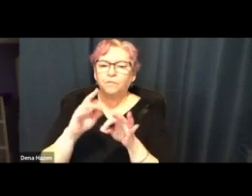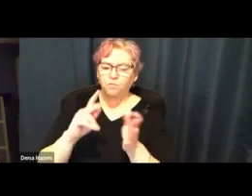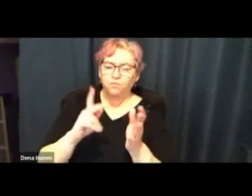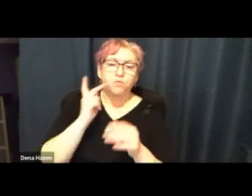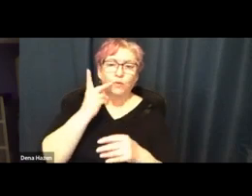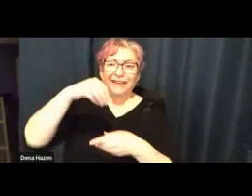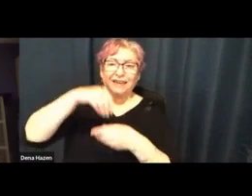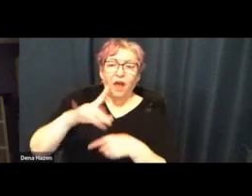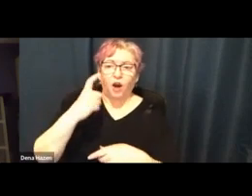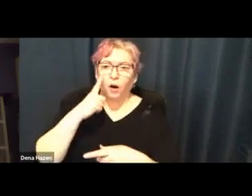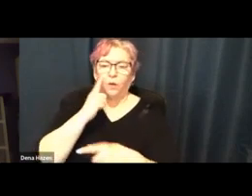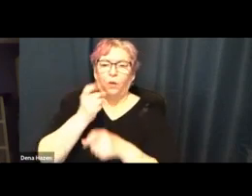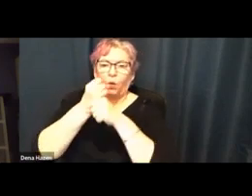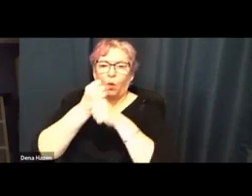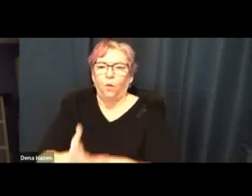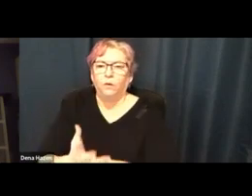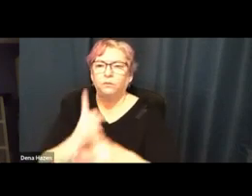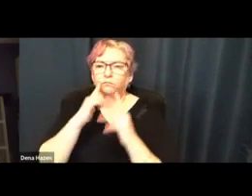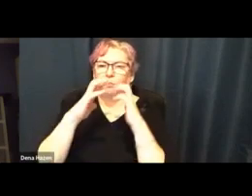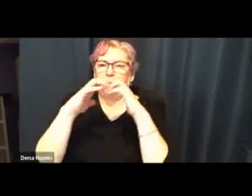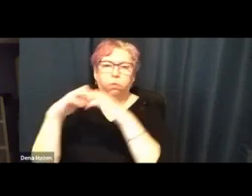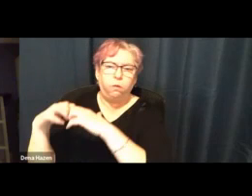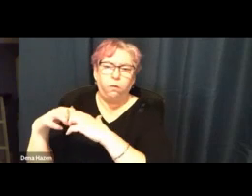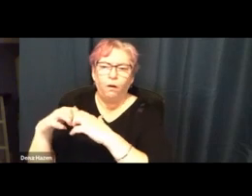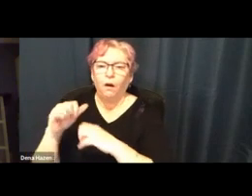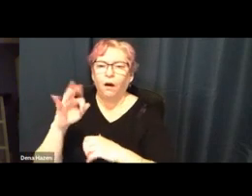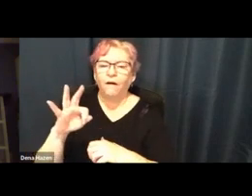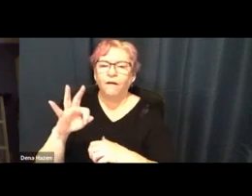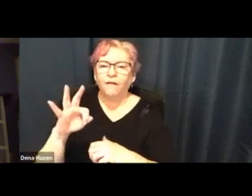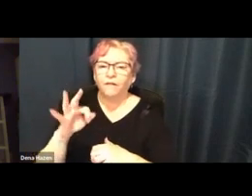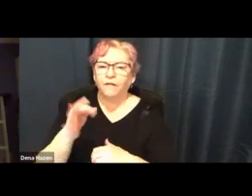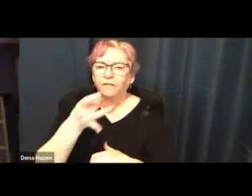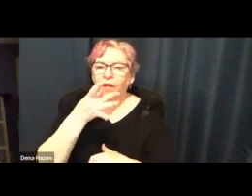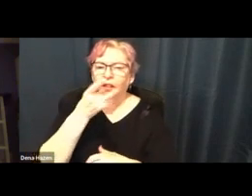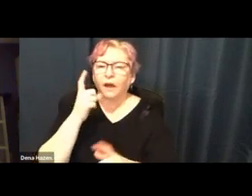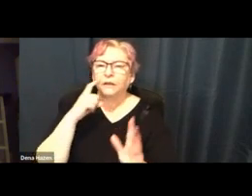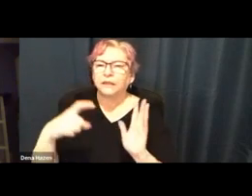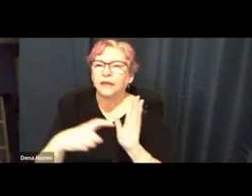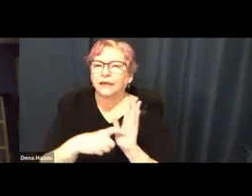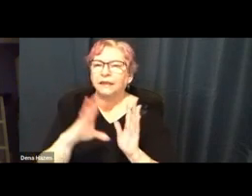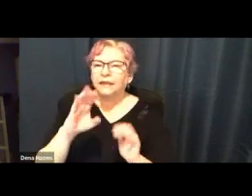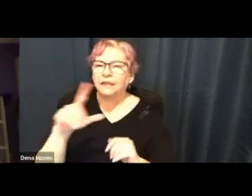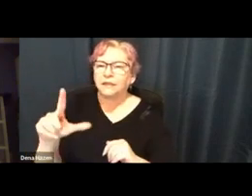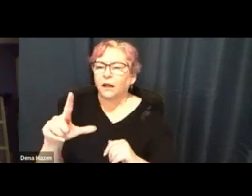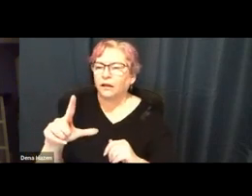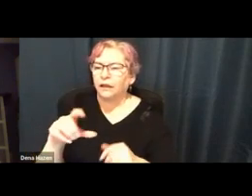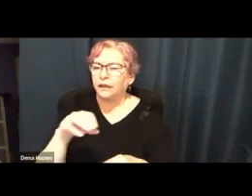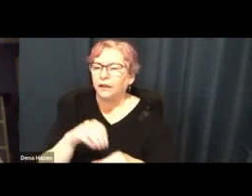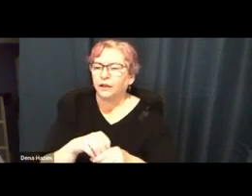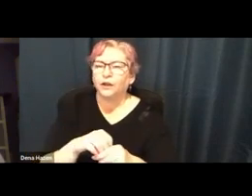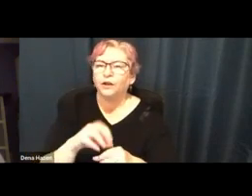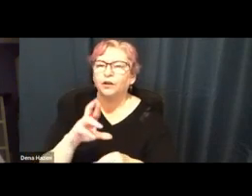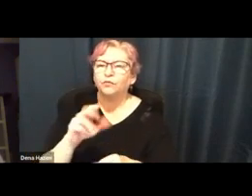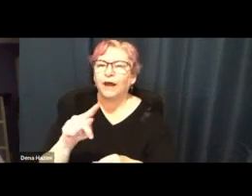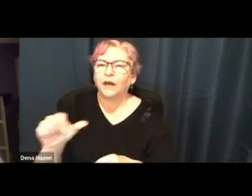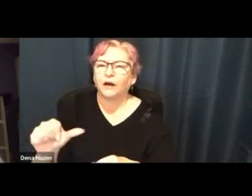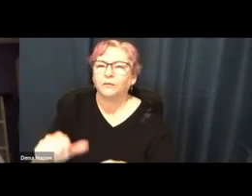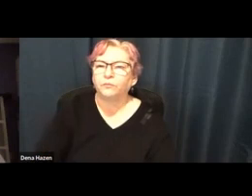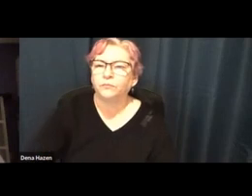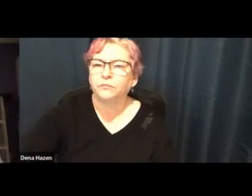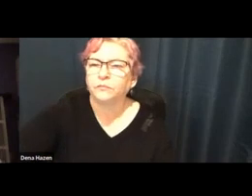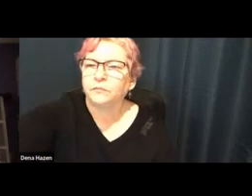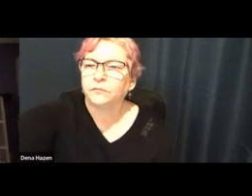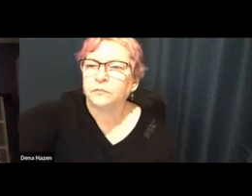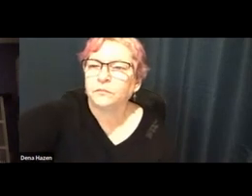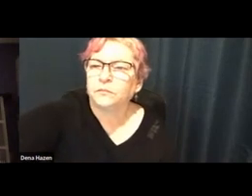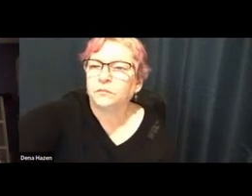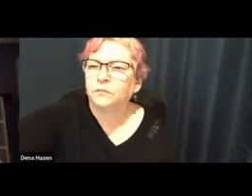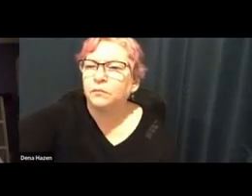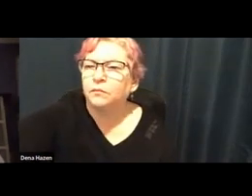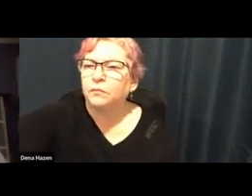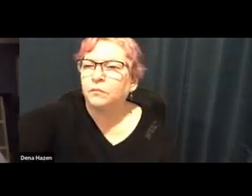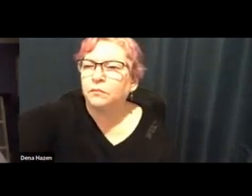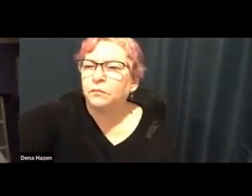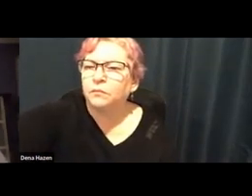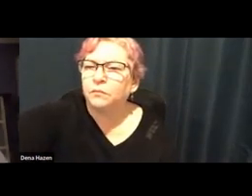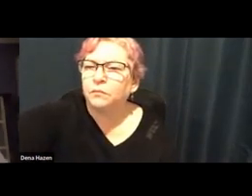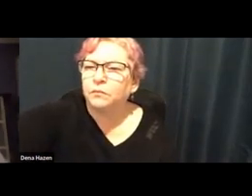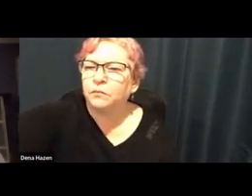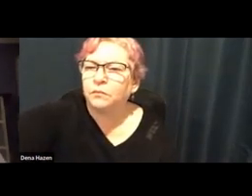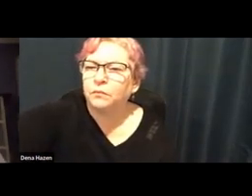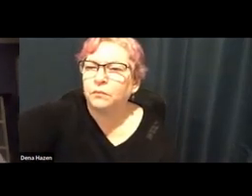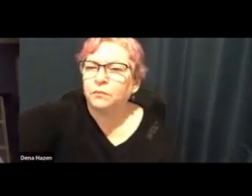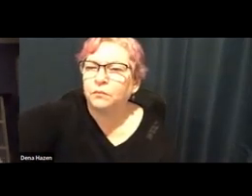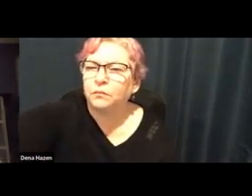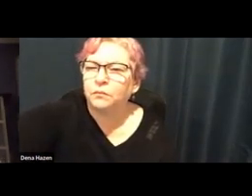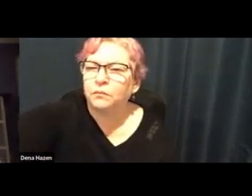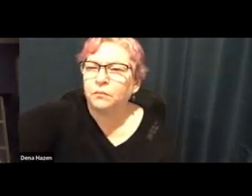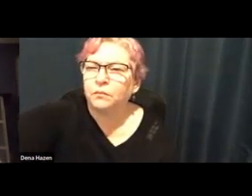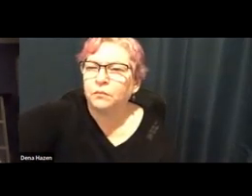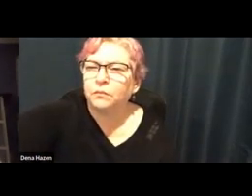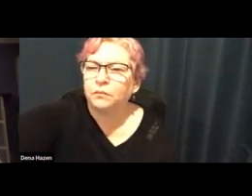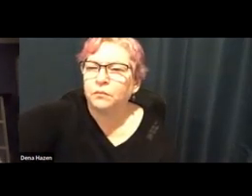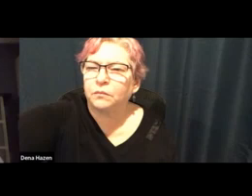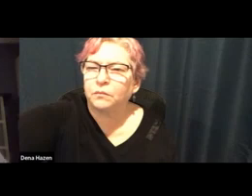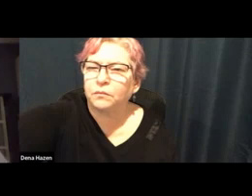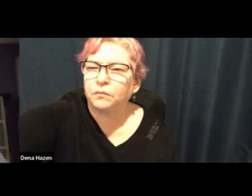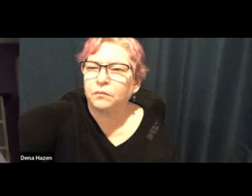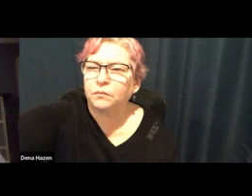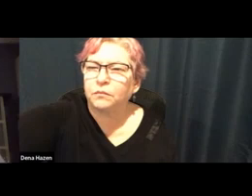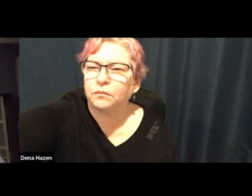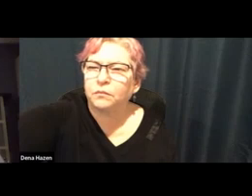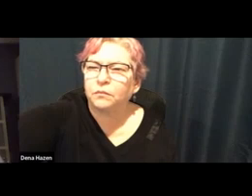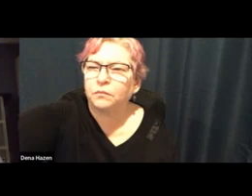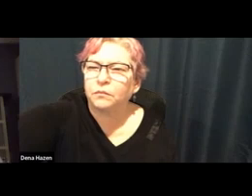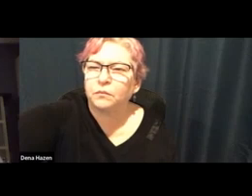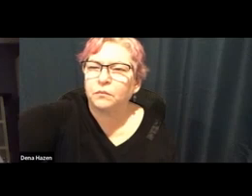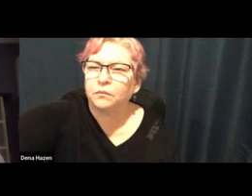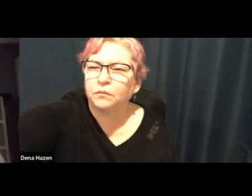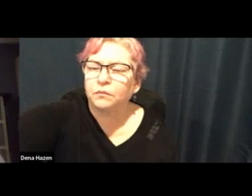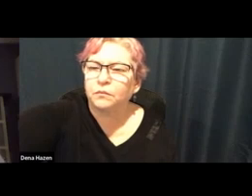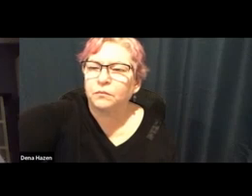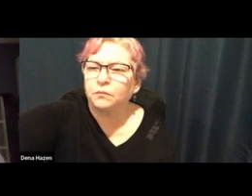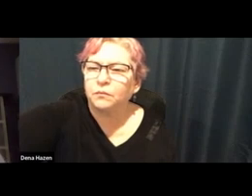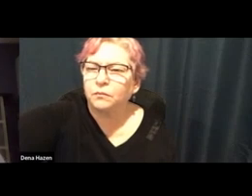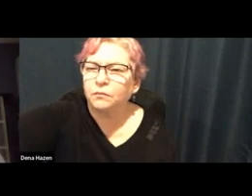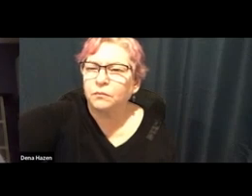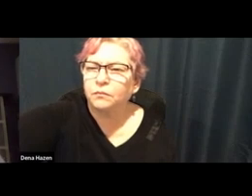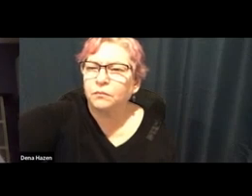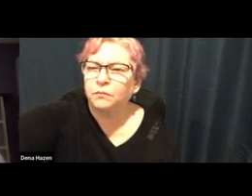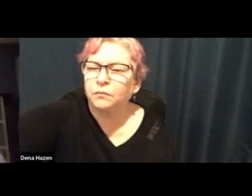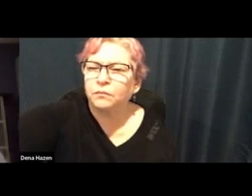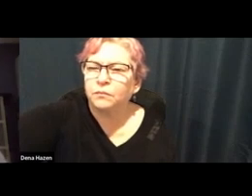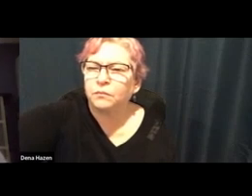And this leads to the deterioration of the light detecting cells in the retina.